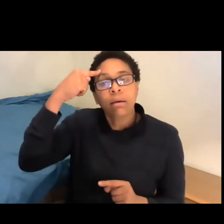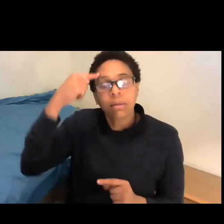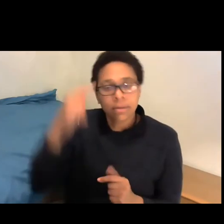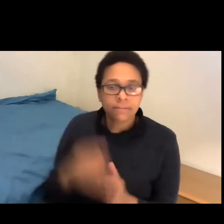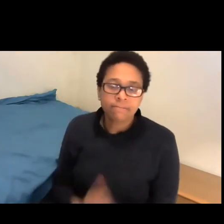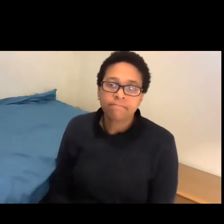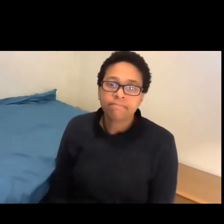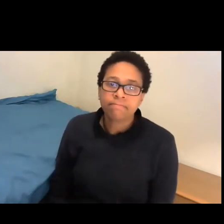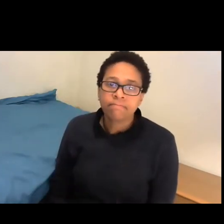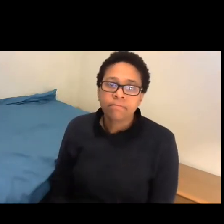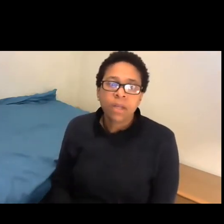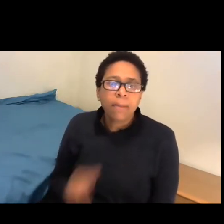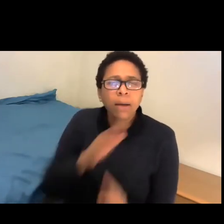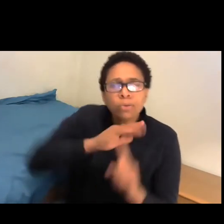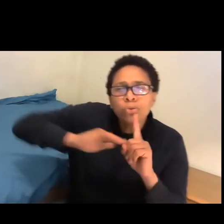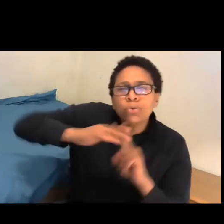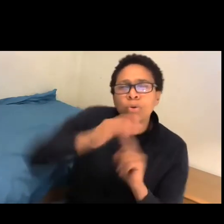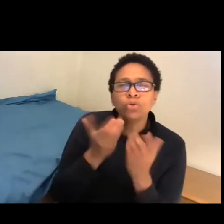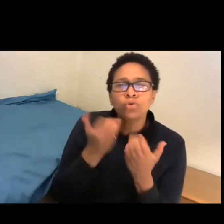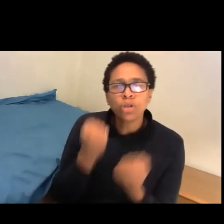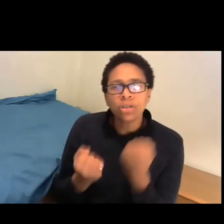bout social justice and faith a d s